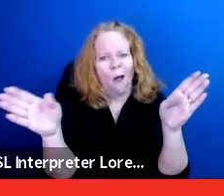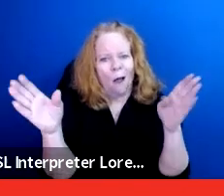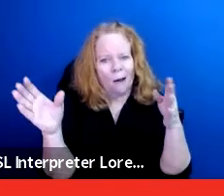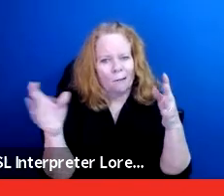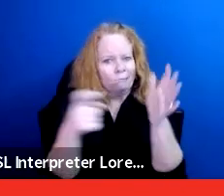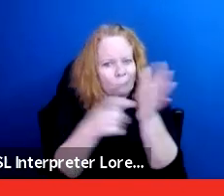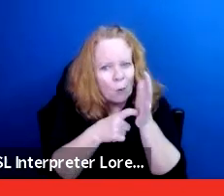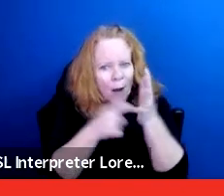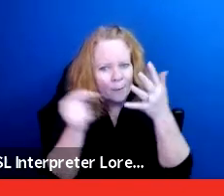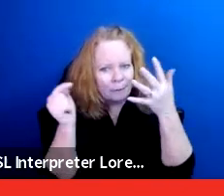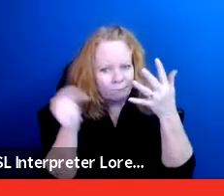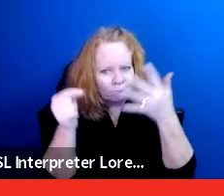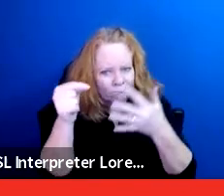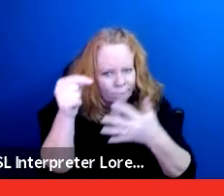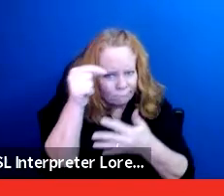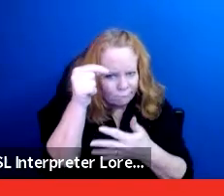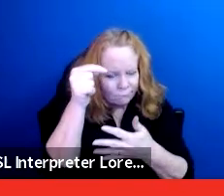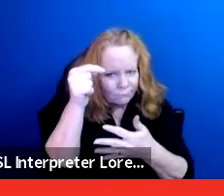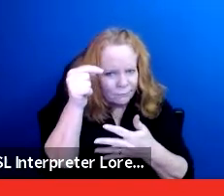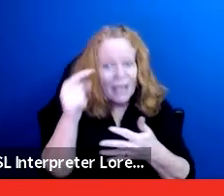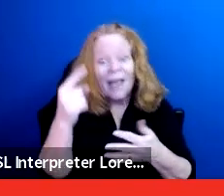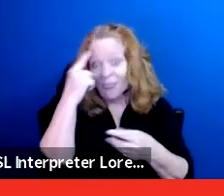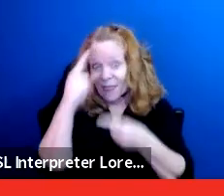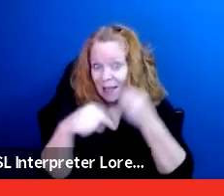back to these core requirements throughout the project to make sure you haven't gone off on a